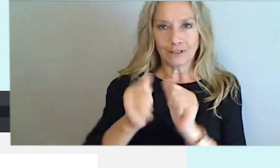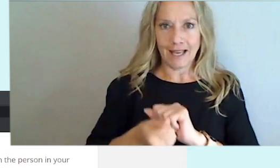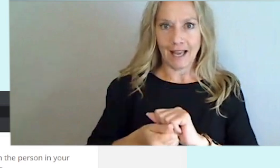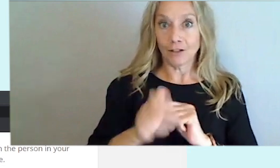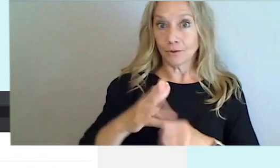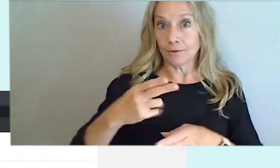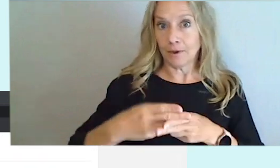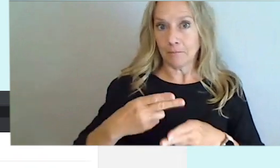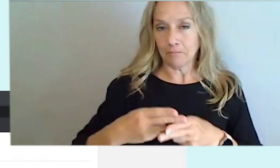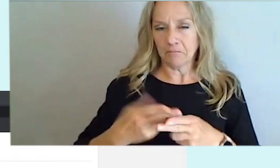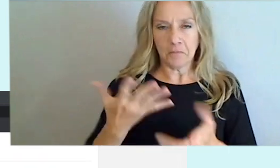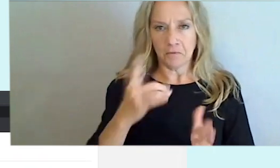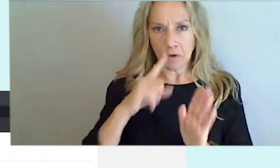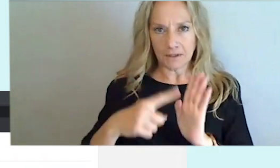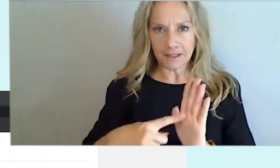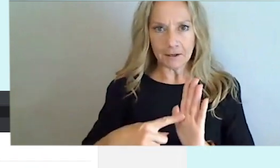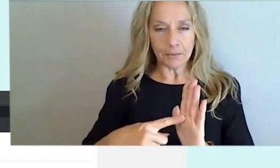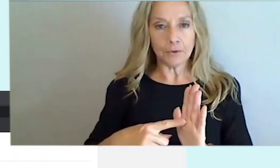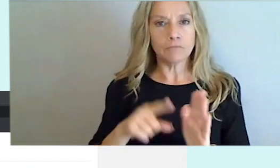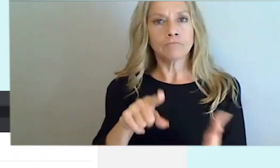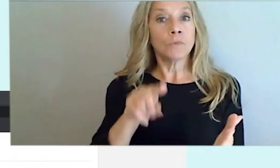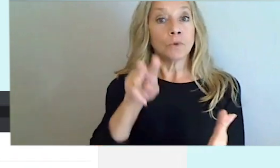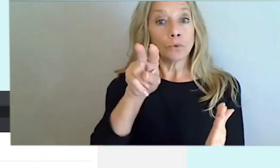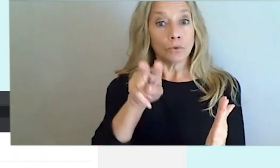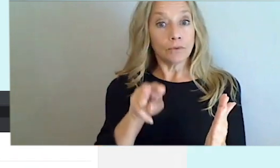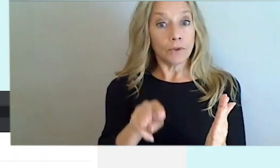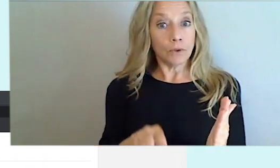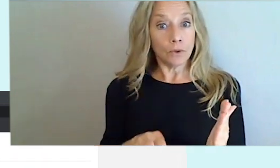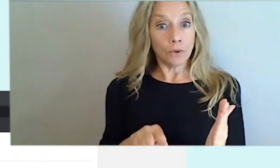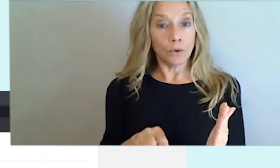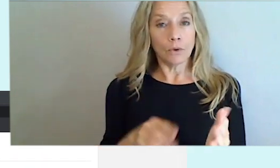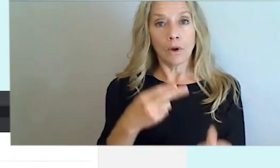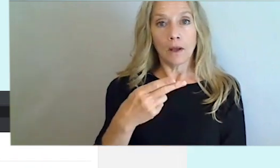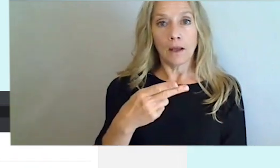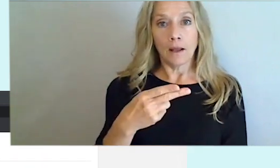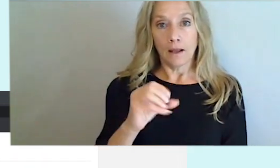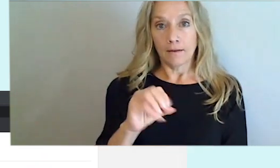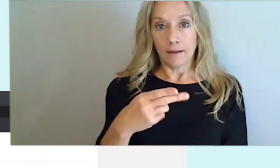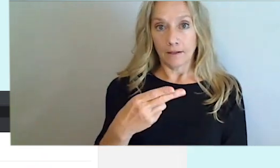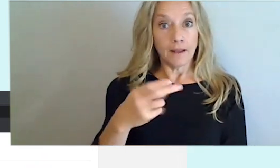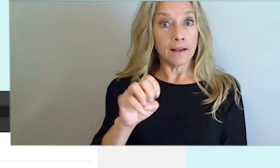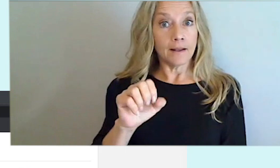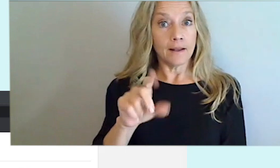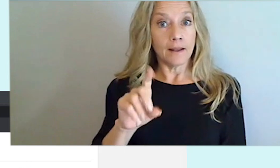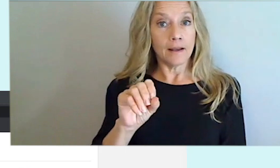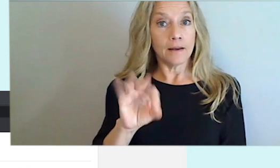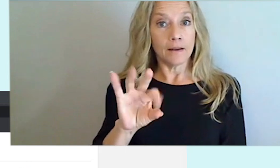You must review the information in the head of Household Demographics section and make sure it's still